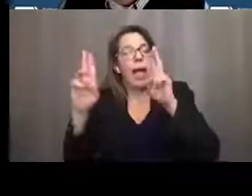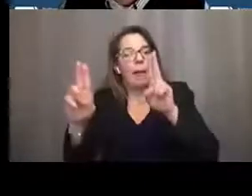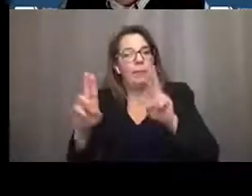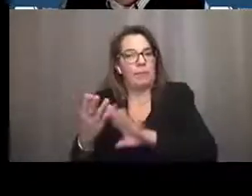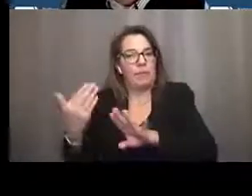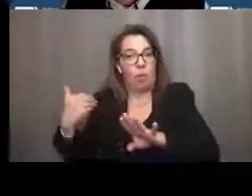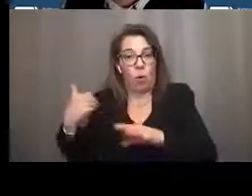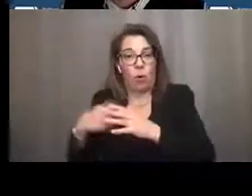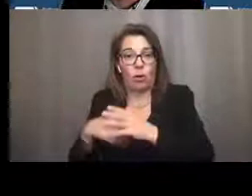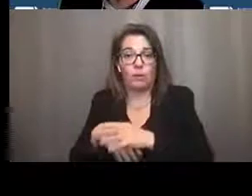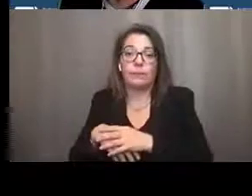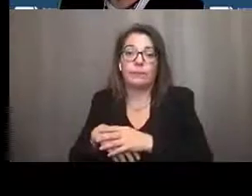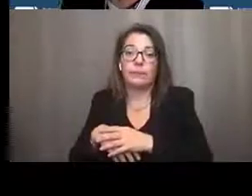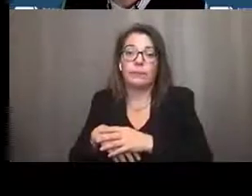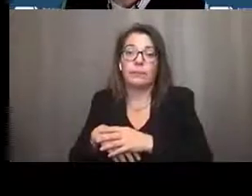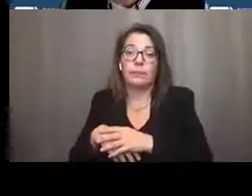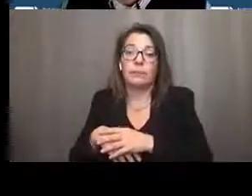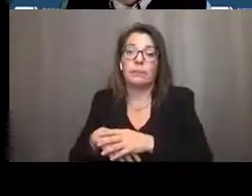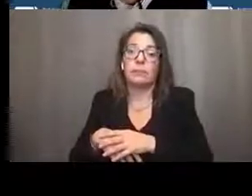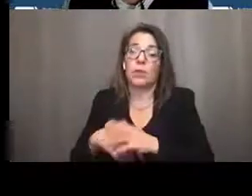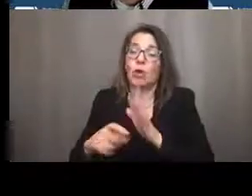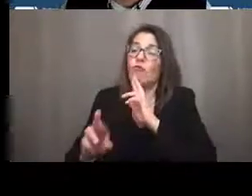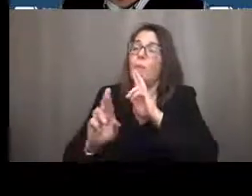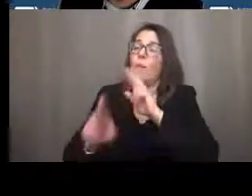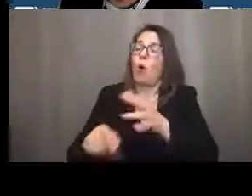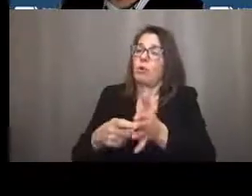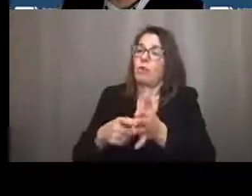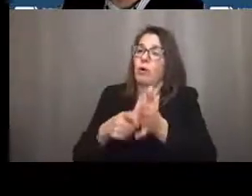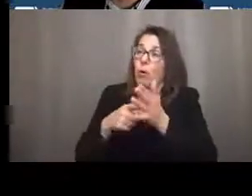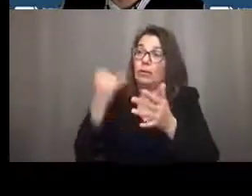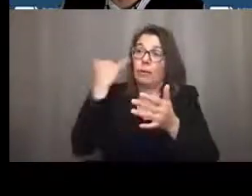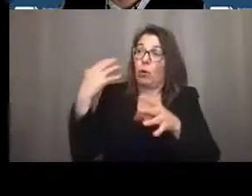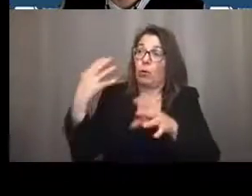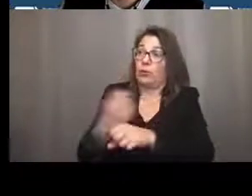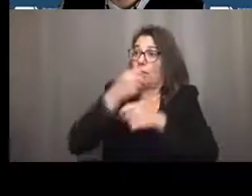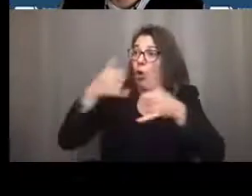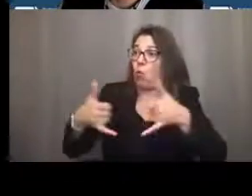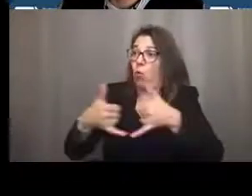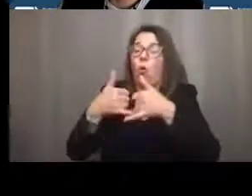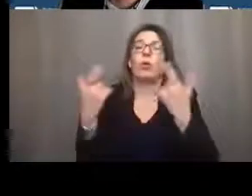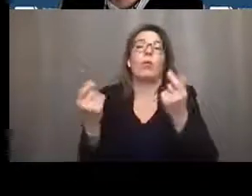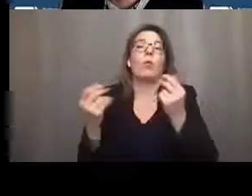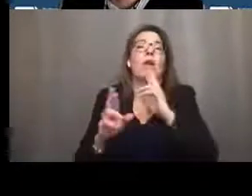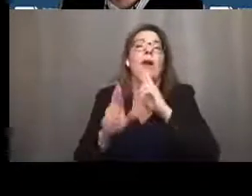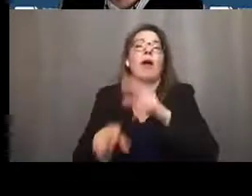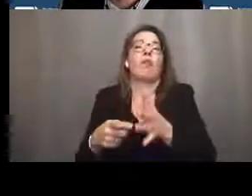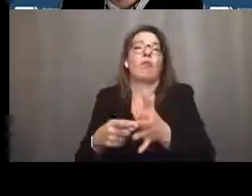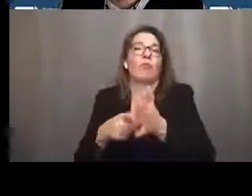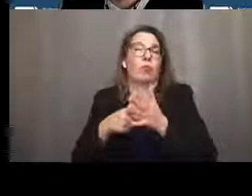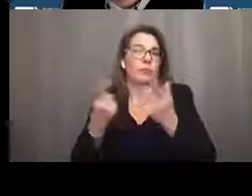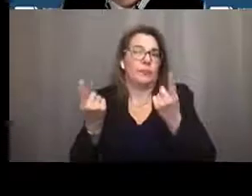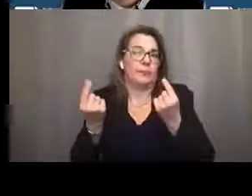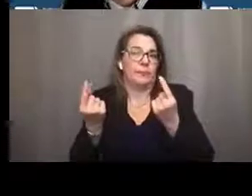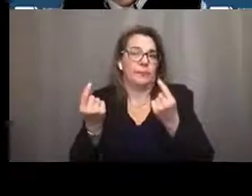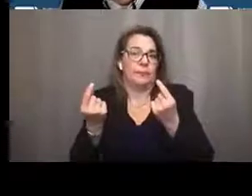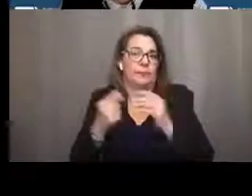So what about the reporting requirements if you do receive an award? Emily Linde: So the reporting requirements for foreign grantees